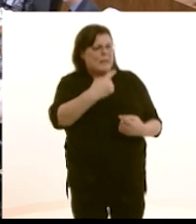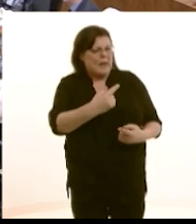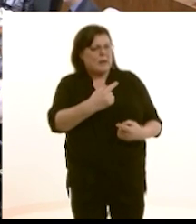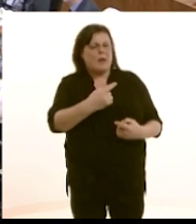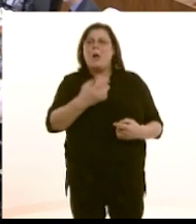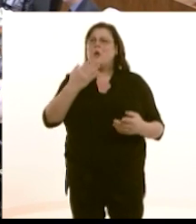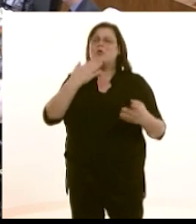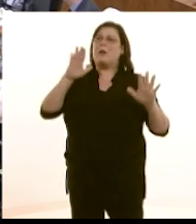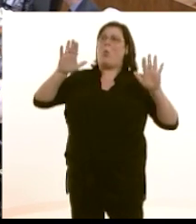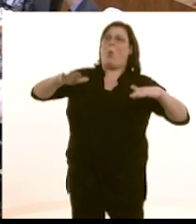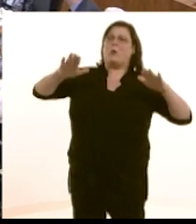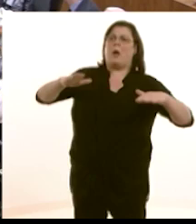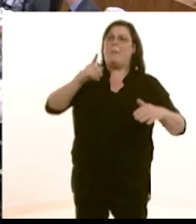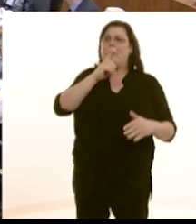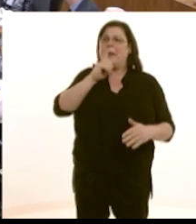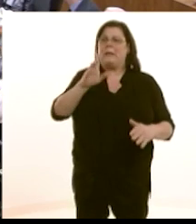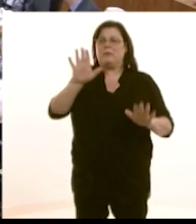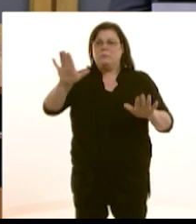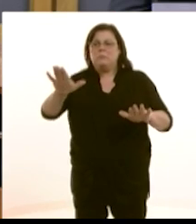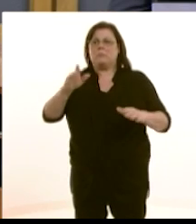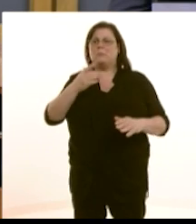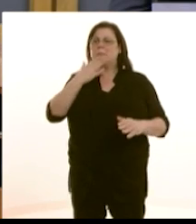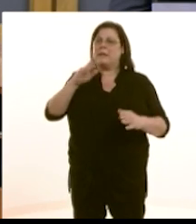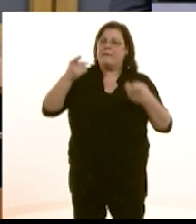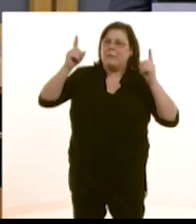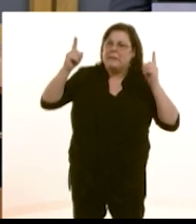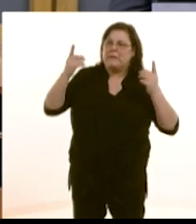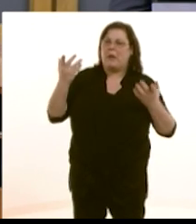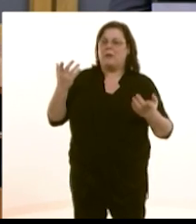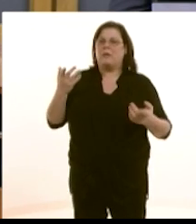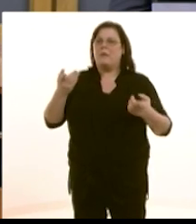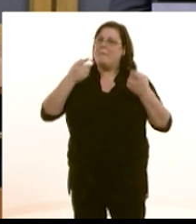Y Llywydd / The Presiding Officer: Order. Will you let theó? Iím sorry, First Ministeró. First Minister. First Minister. Carwyn Jones: Iím sorry if you donít like